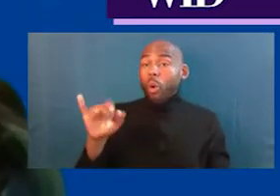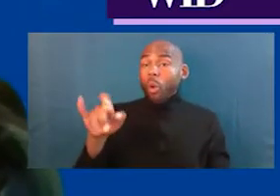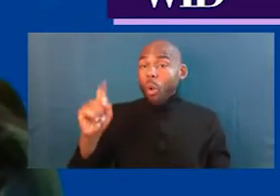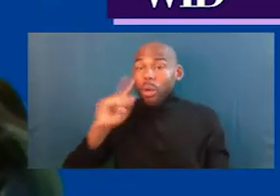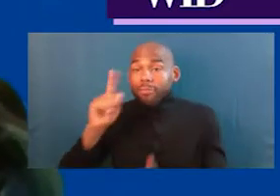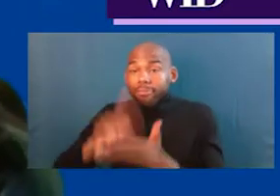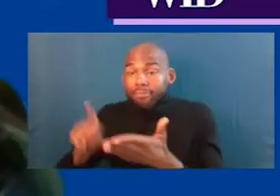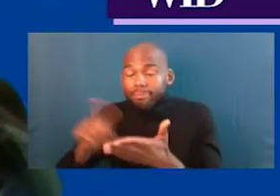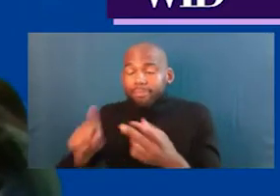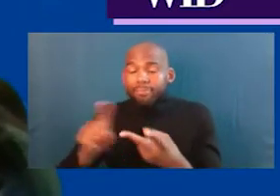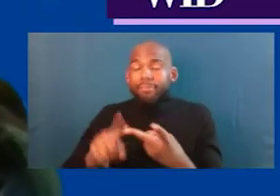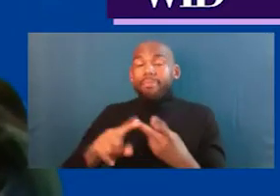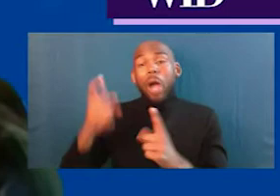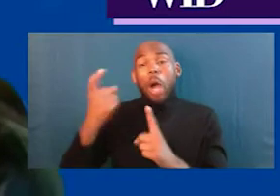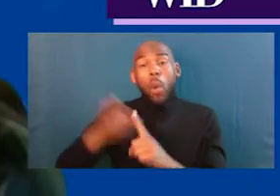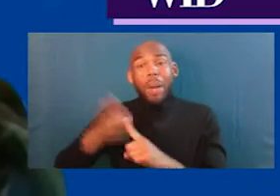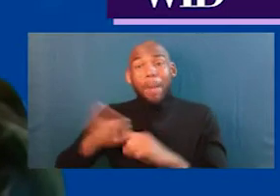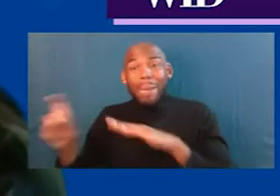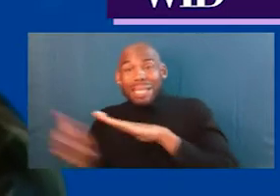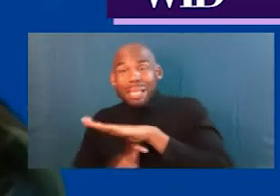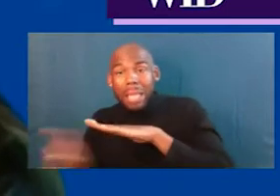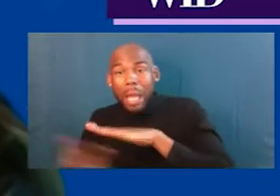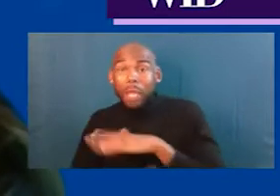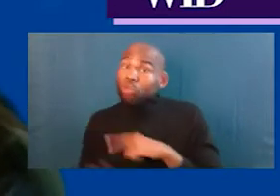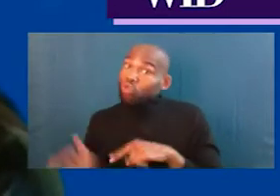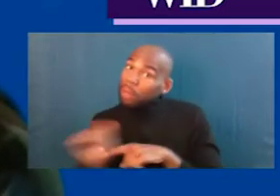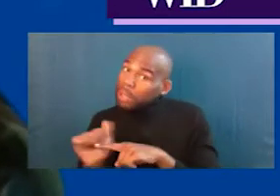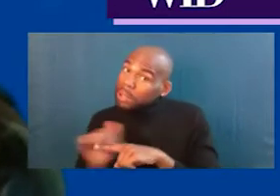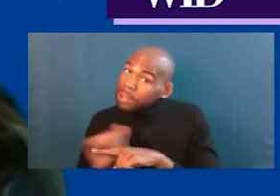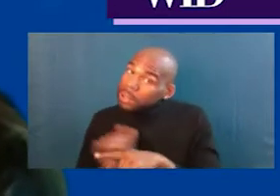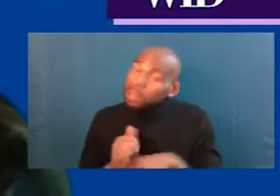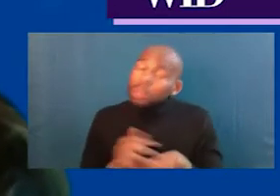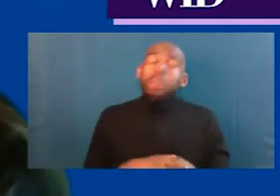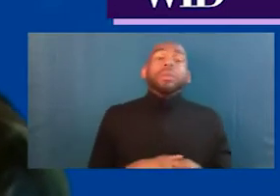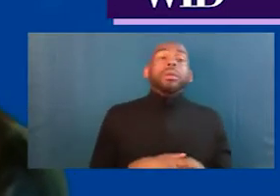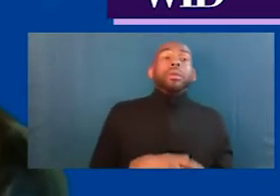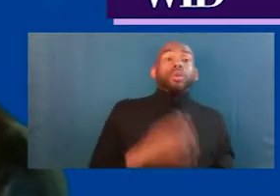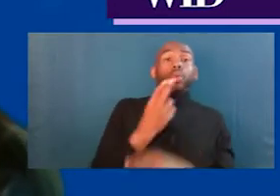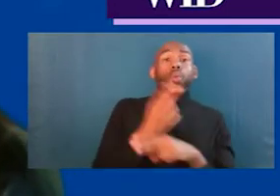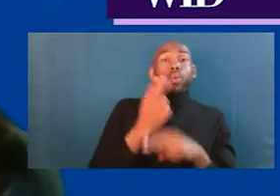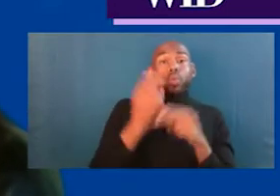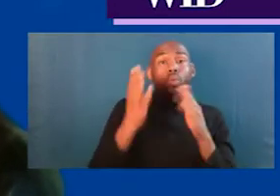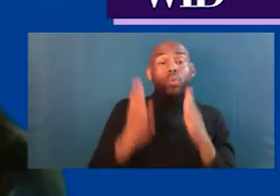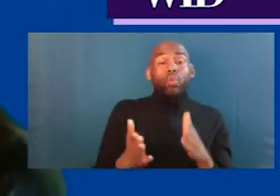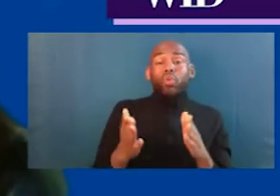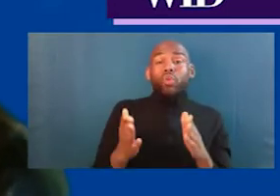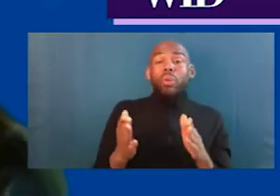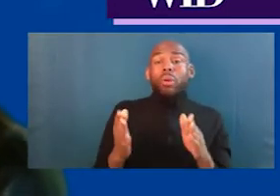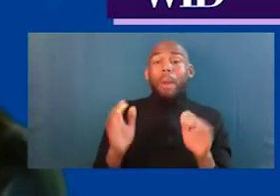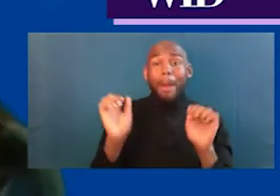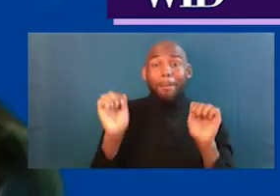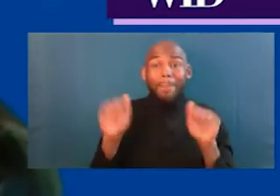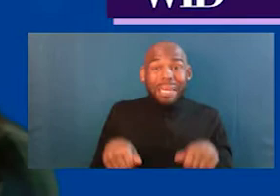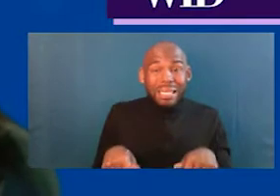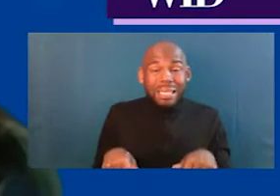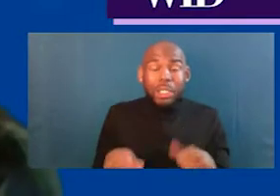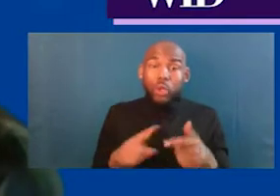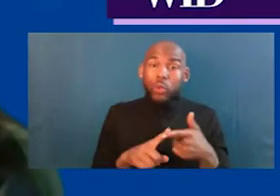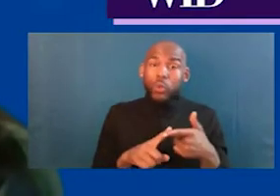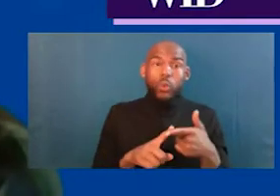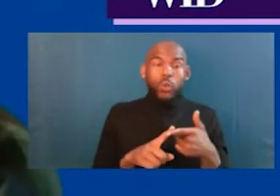like automated scanning, like training, like usability to complement each other to make